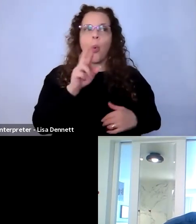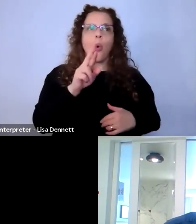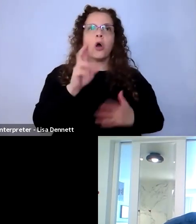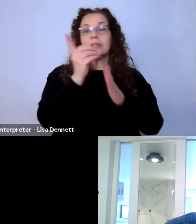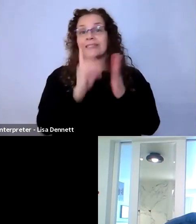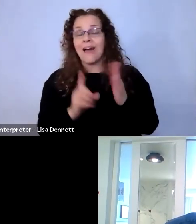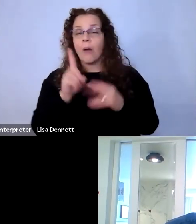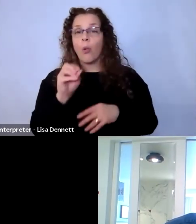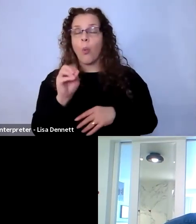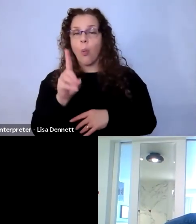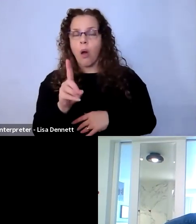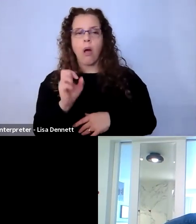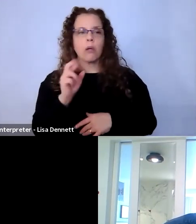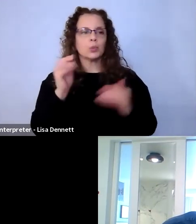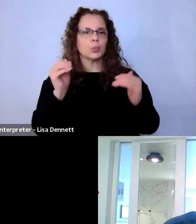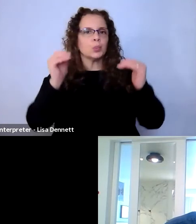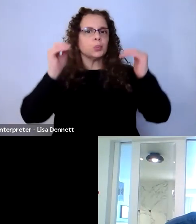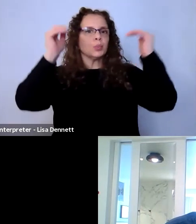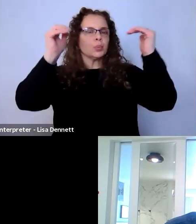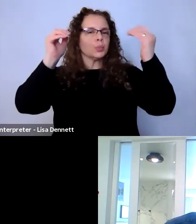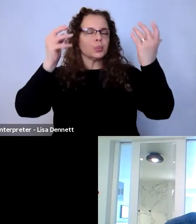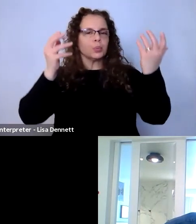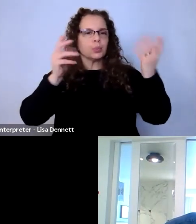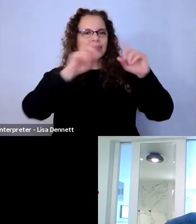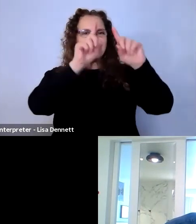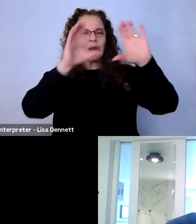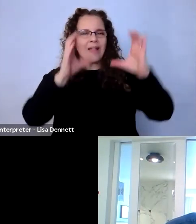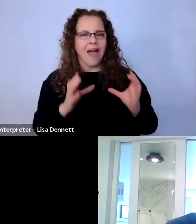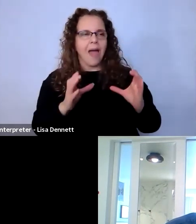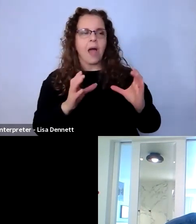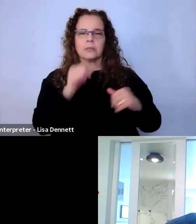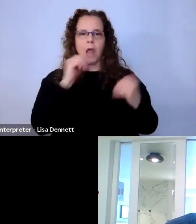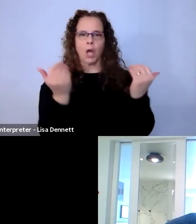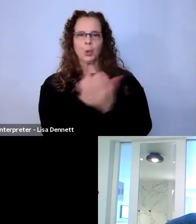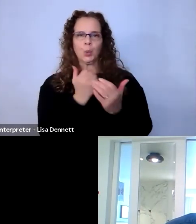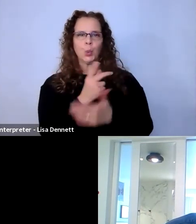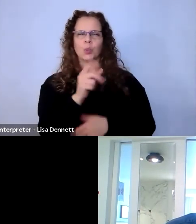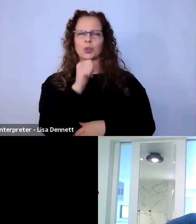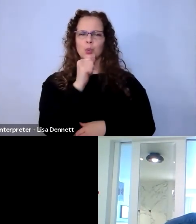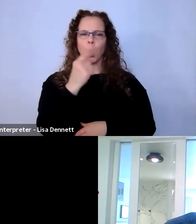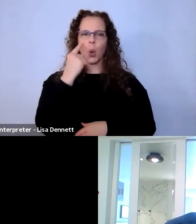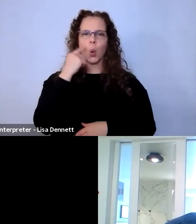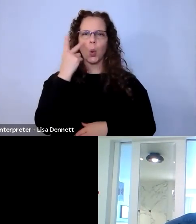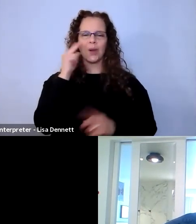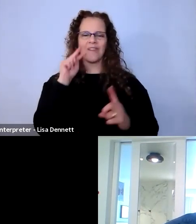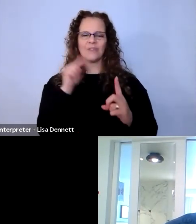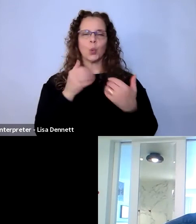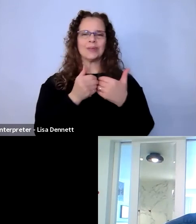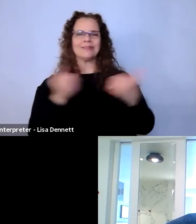all the way up to the master classes, so that it's not seen as this separate thing that needs to be done separately it's something that needs to be done as